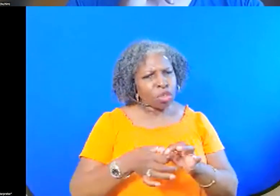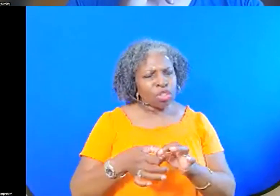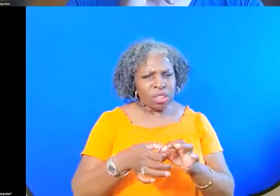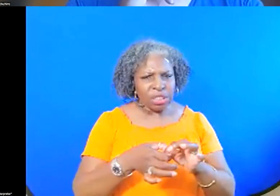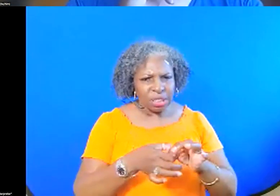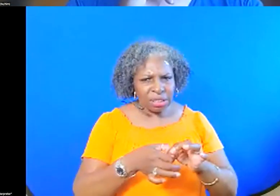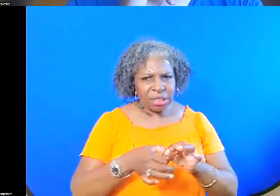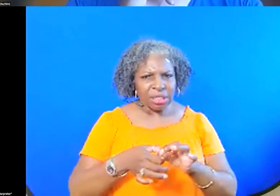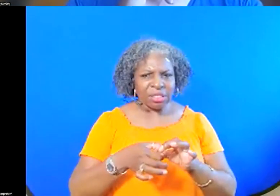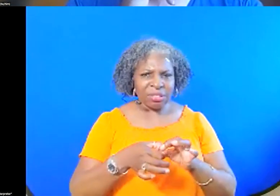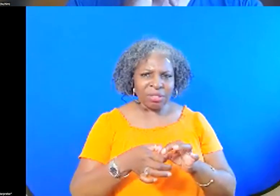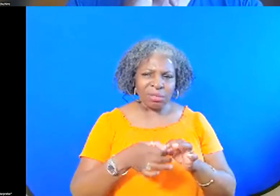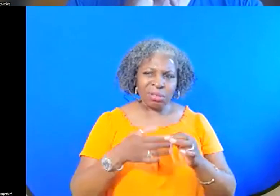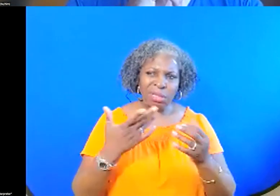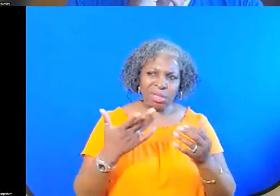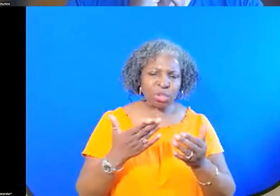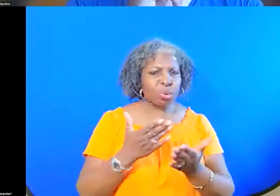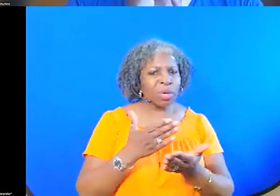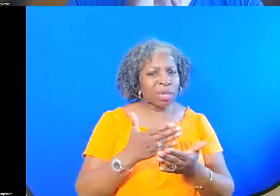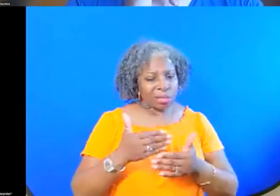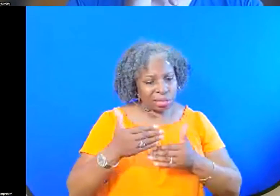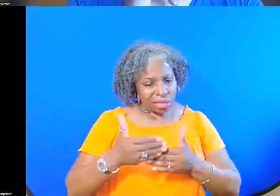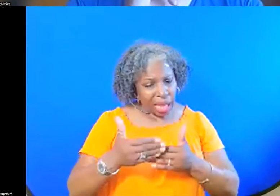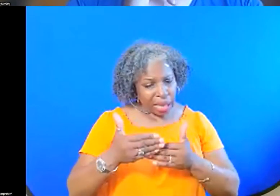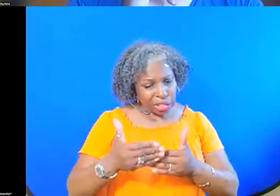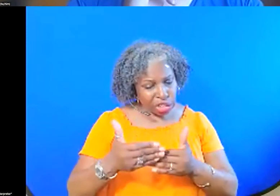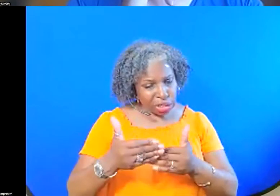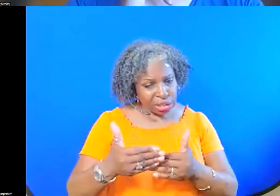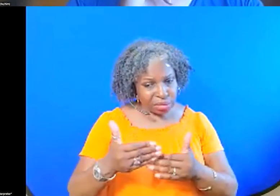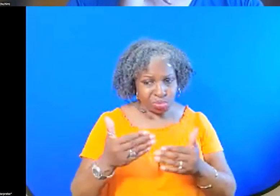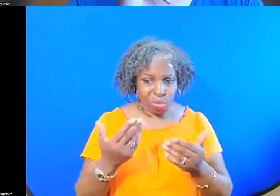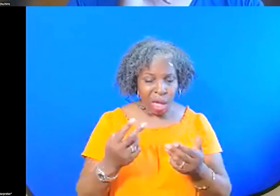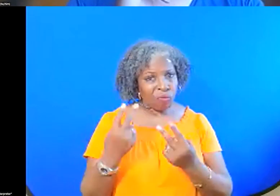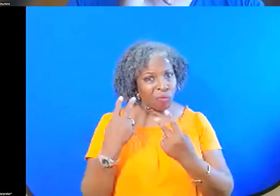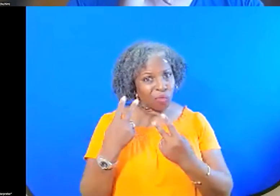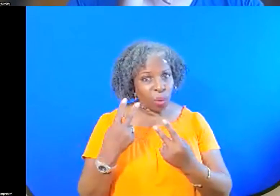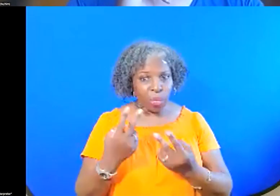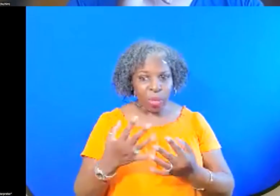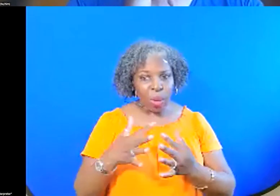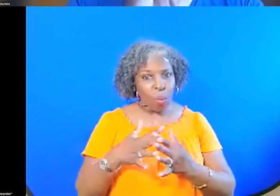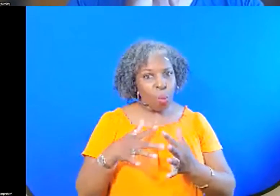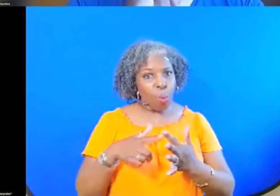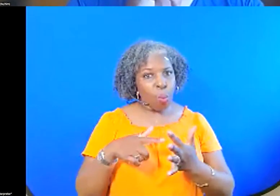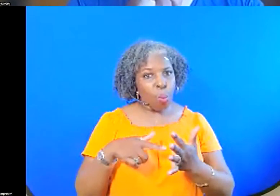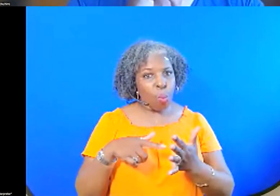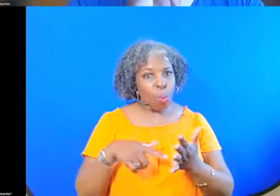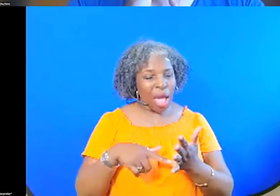You can do that a little bit by looking at the wetlands on the south side of the island, but the south side is different to the, to the north.